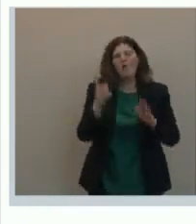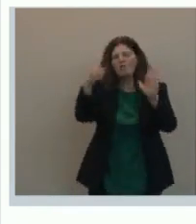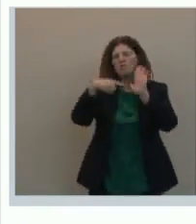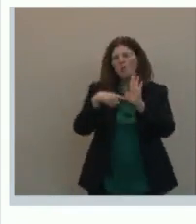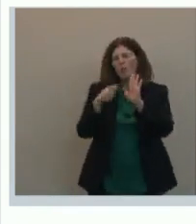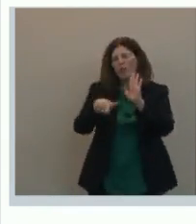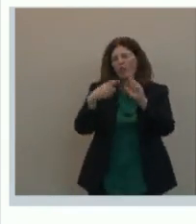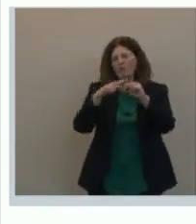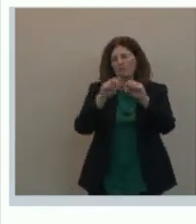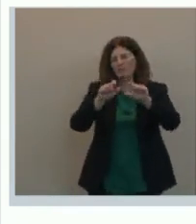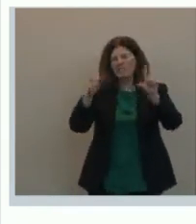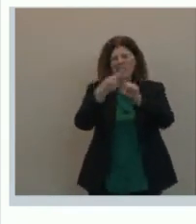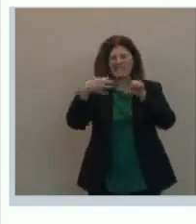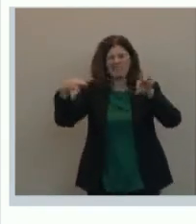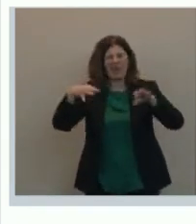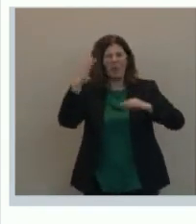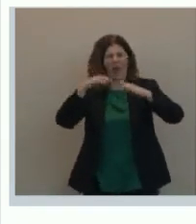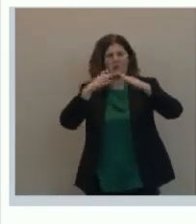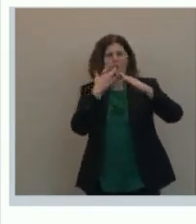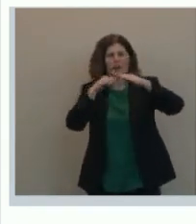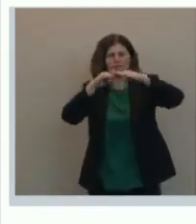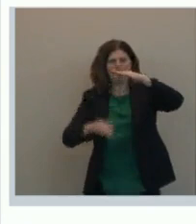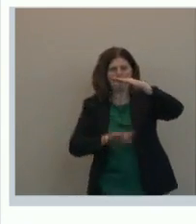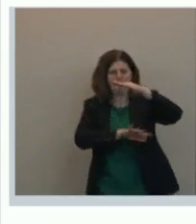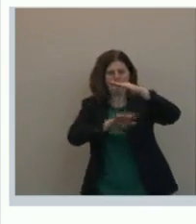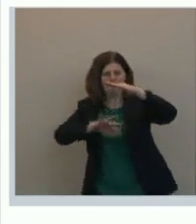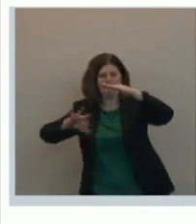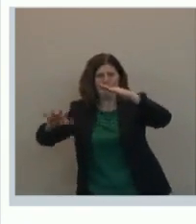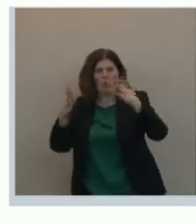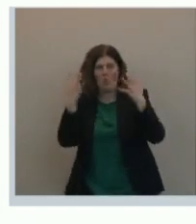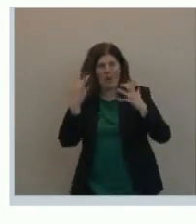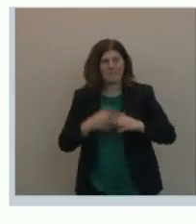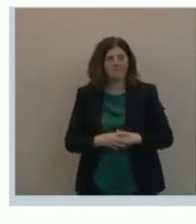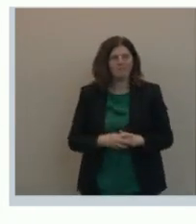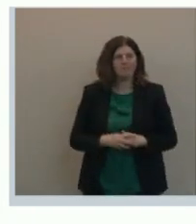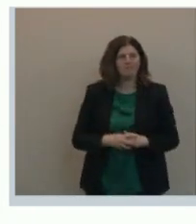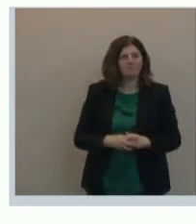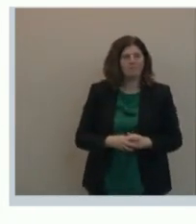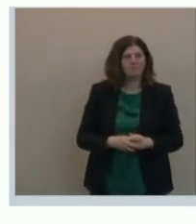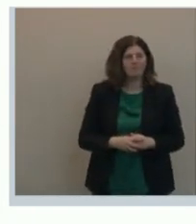IT IS WHERE WE WANT OUR NUMBERS TO BE.